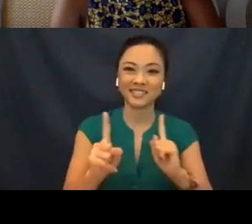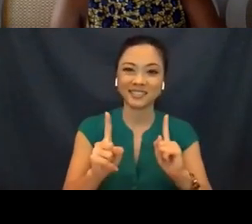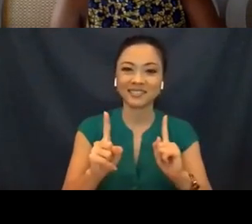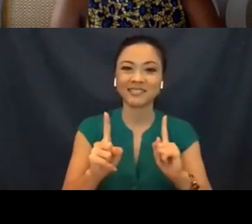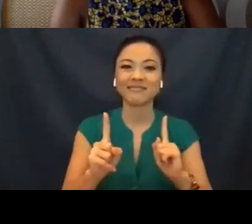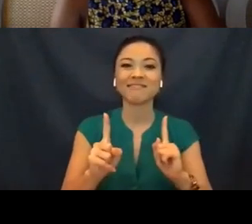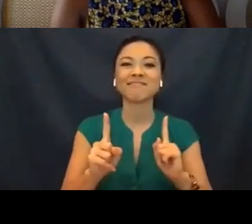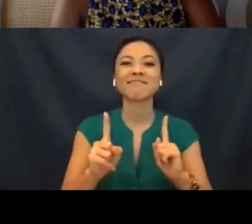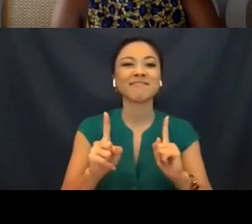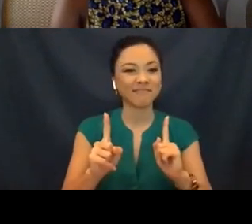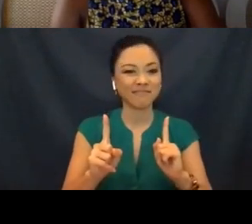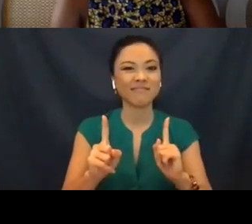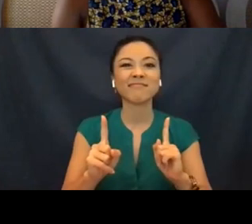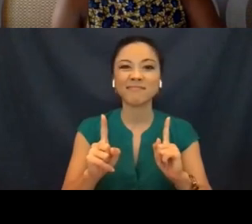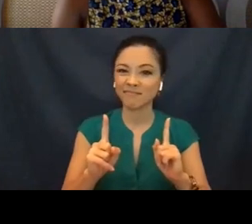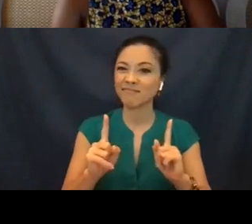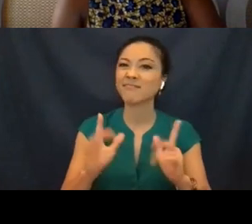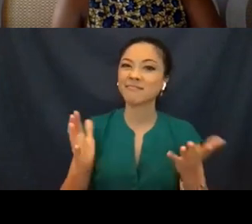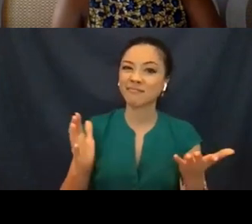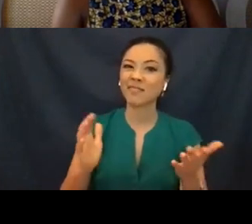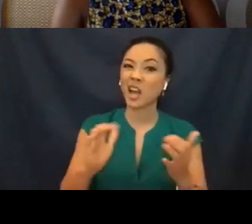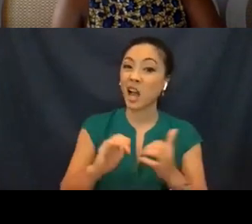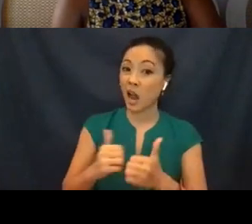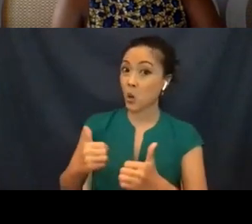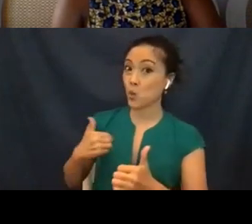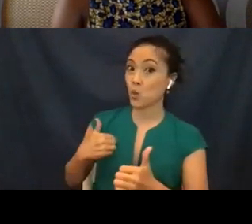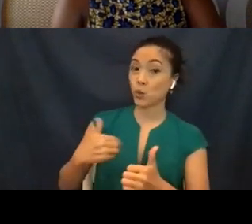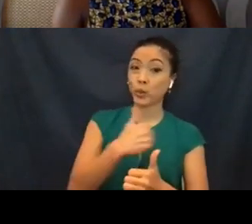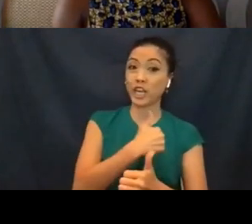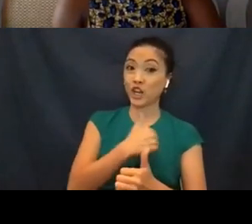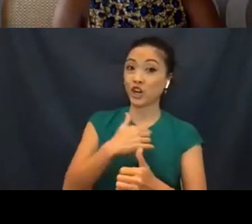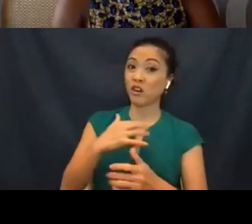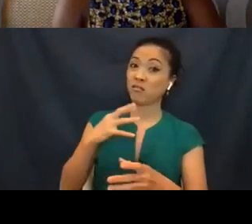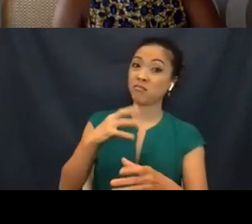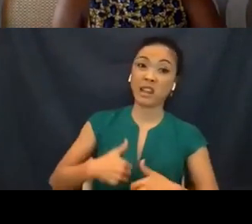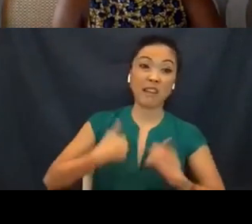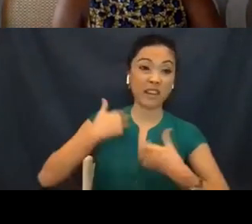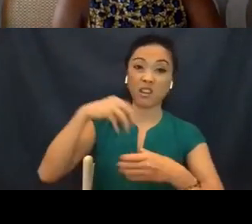systems and existing in these systems for so long, we don't know how to extricate ourselves